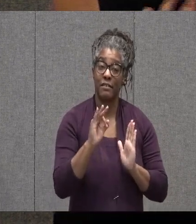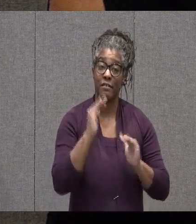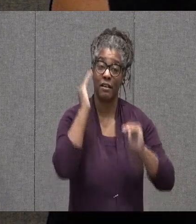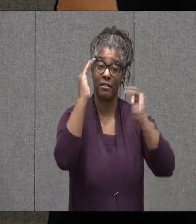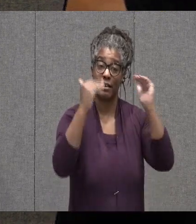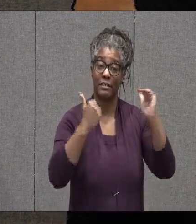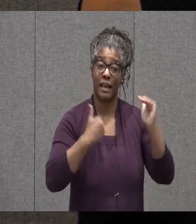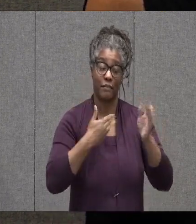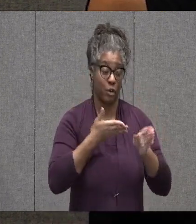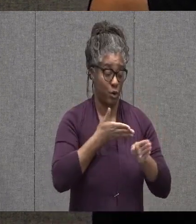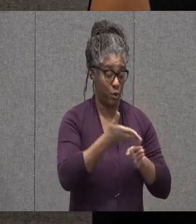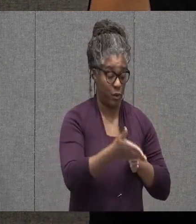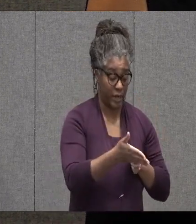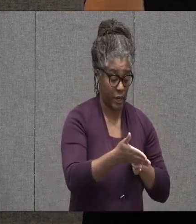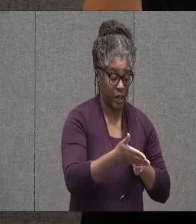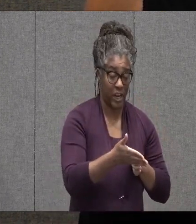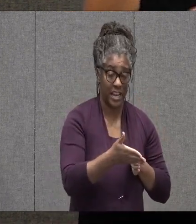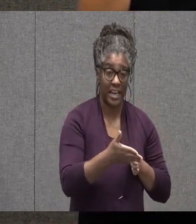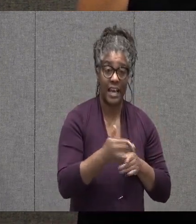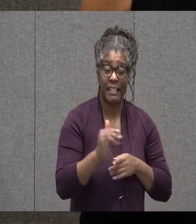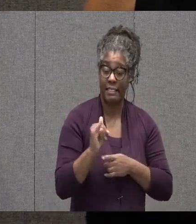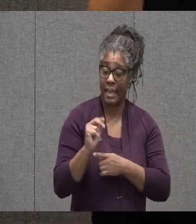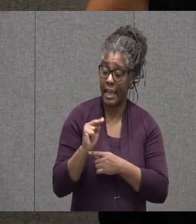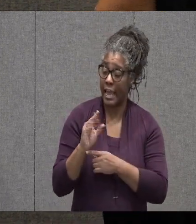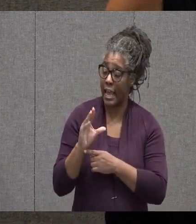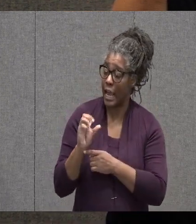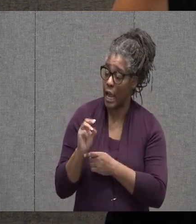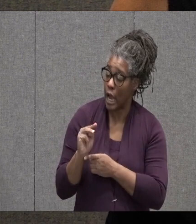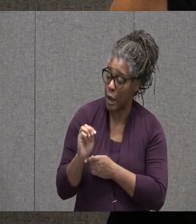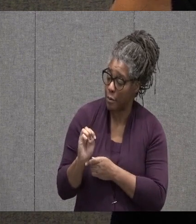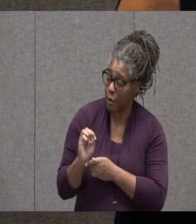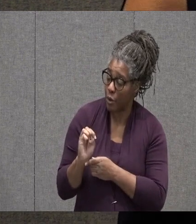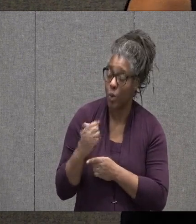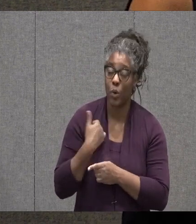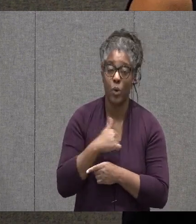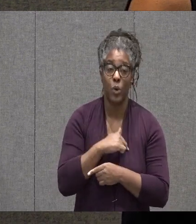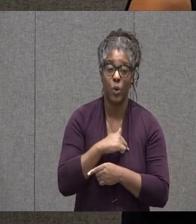their income is referred to as their salary. That's the amount of money that they make.